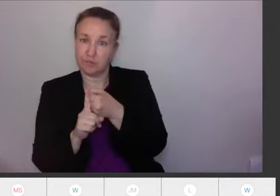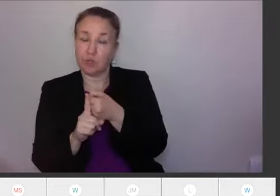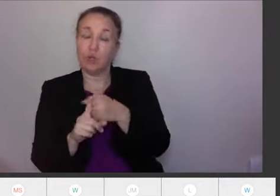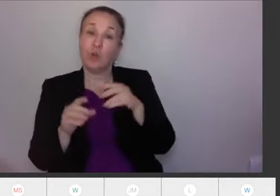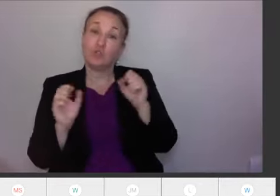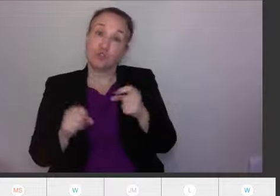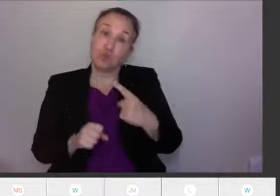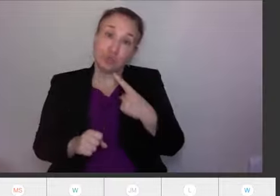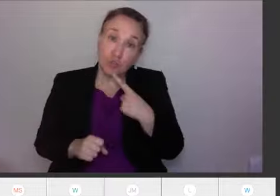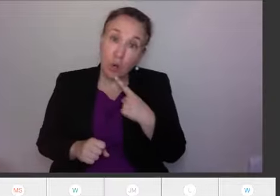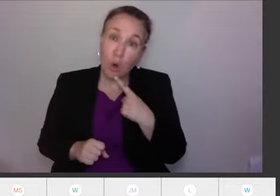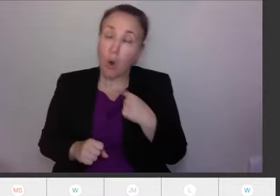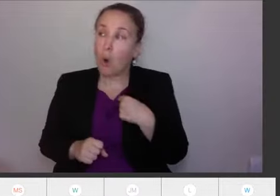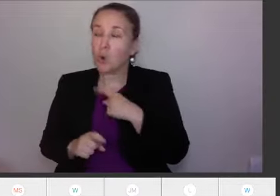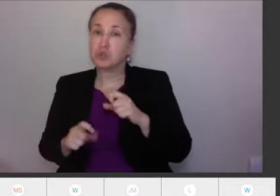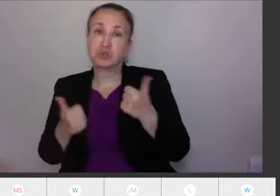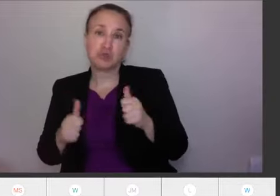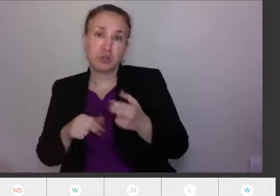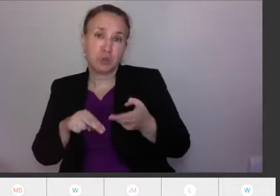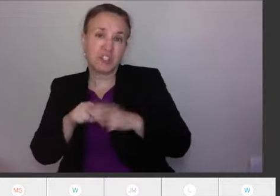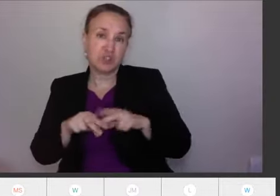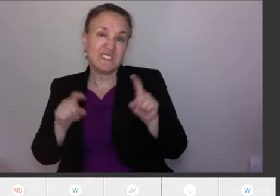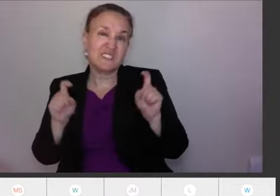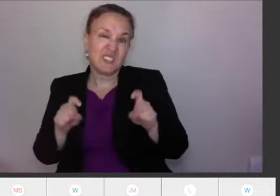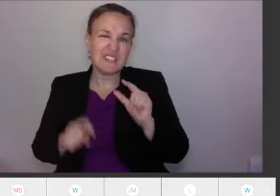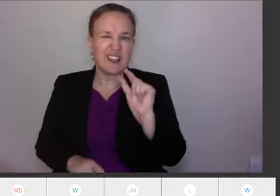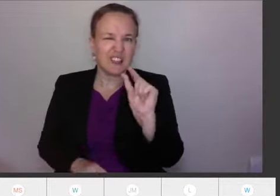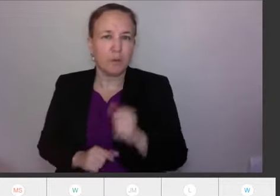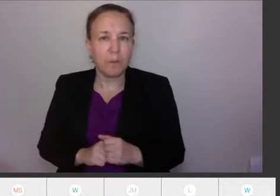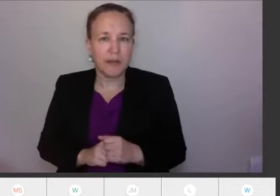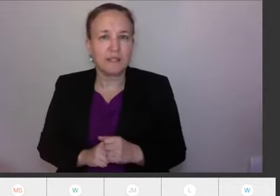should try to increase our testing a bit from where we're at at least with